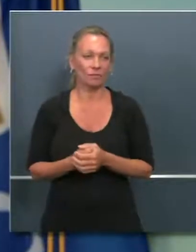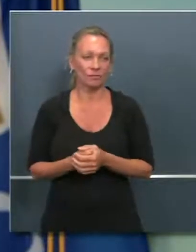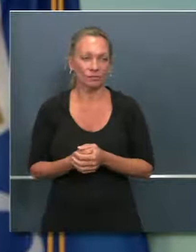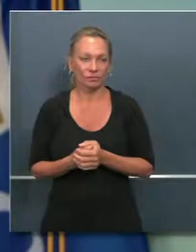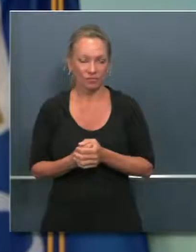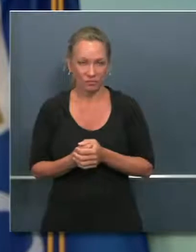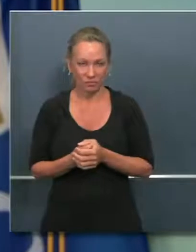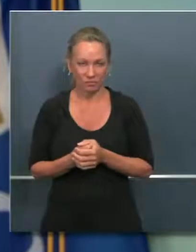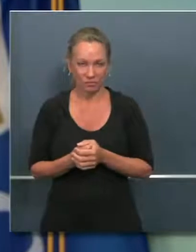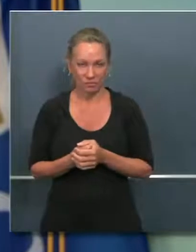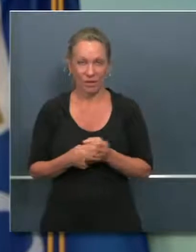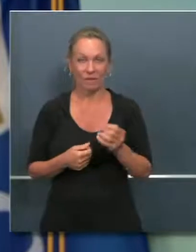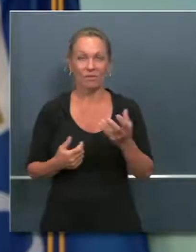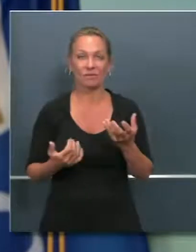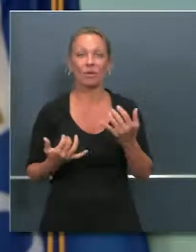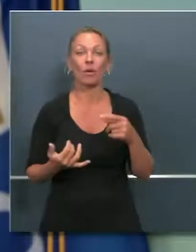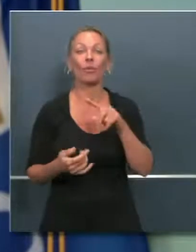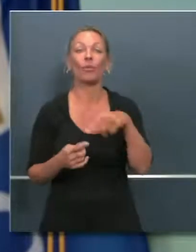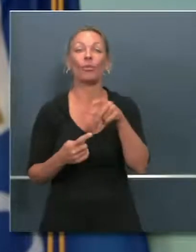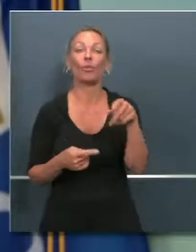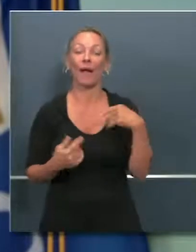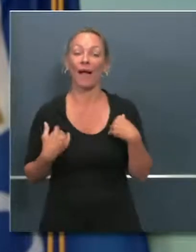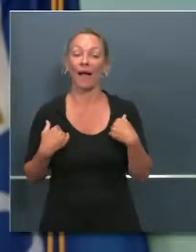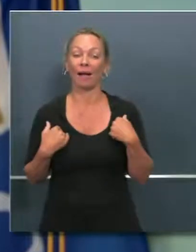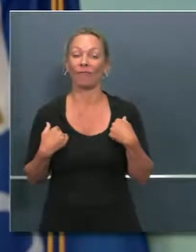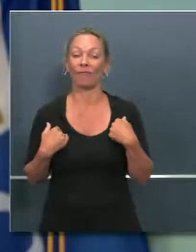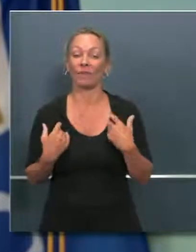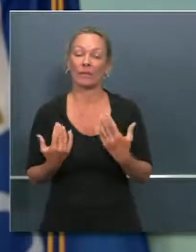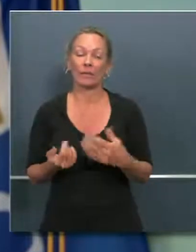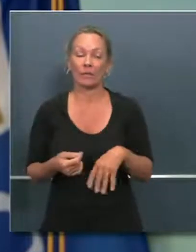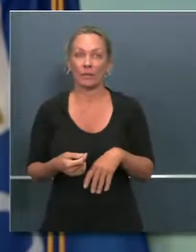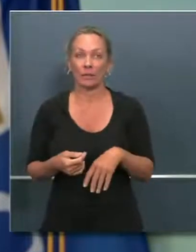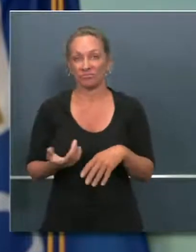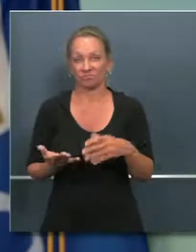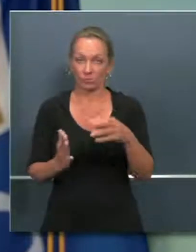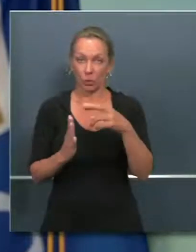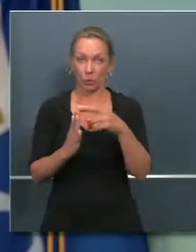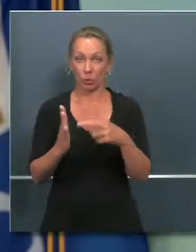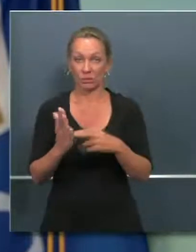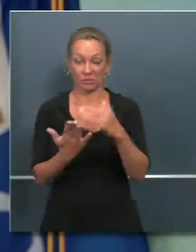want to continue to work with our county officials and local officials to help us enforce that so we